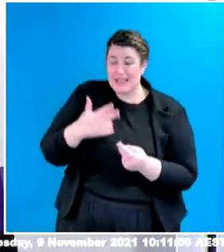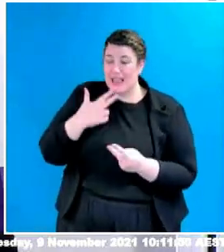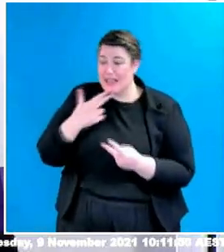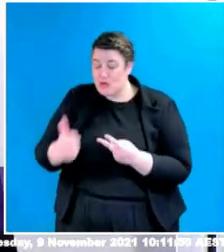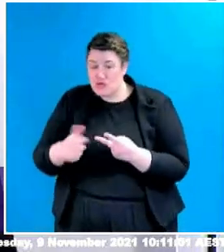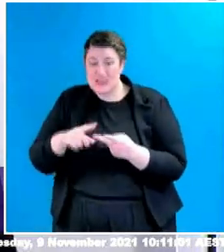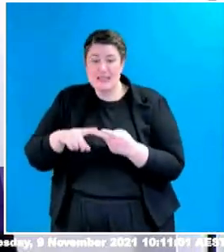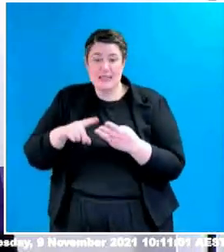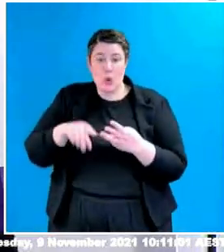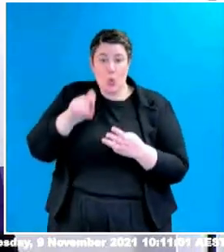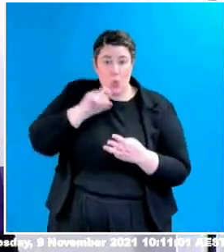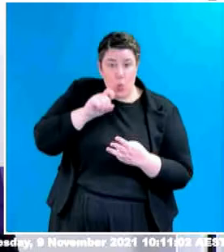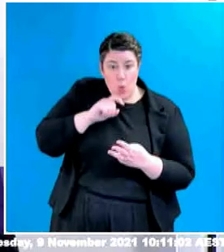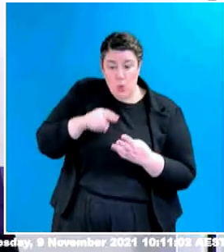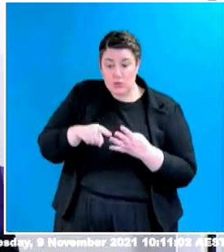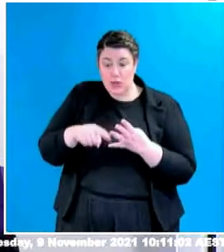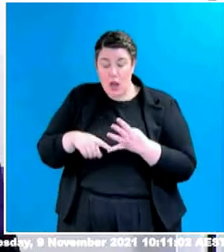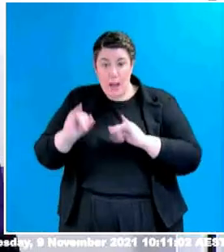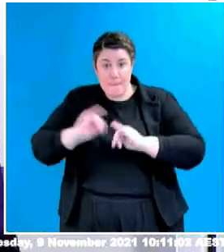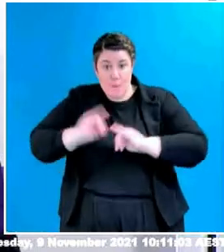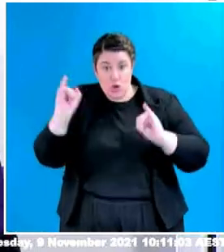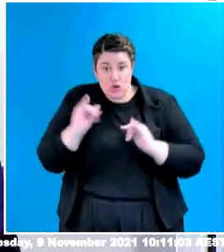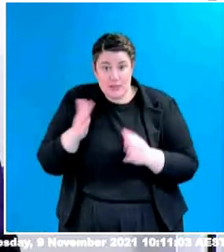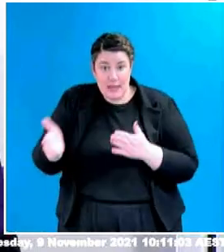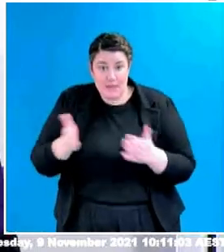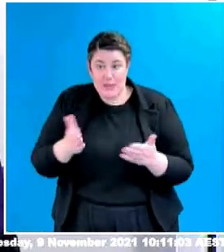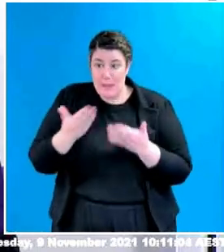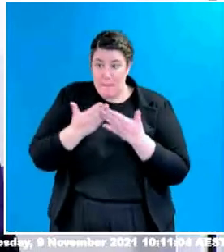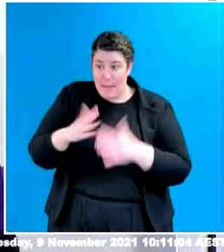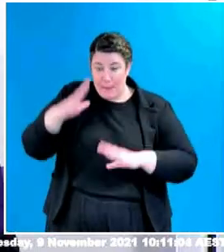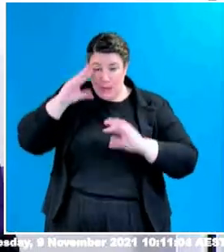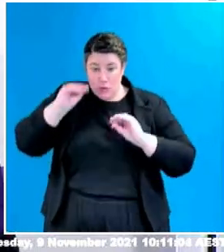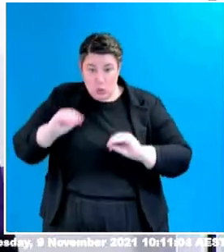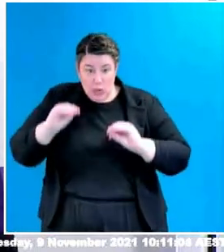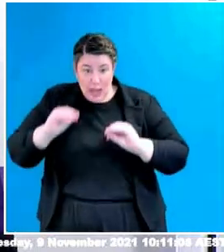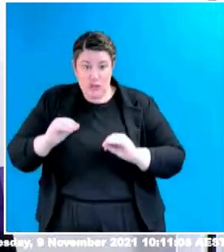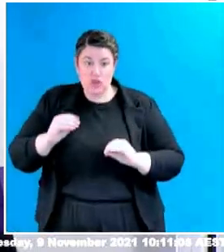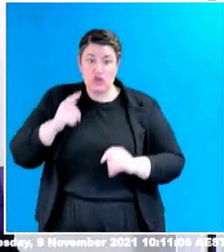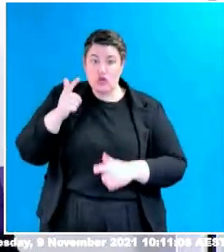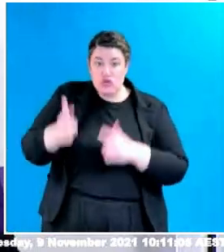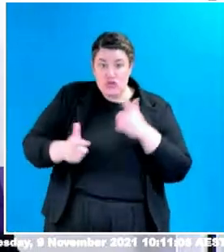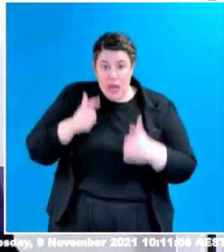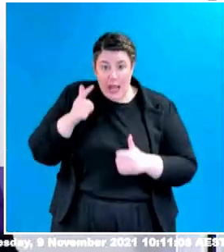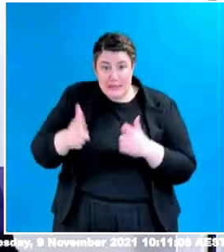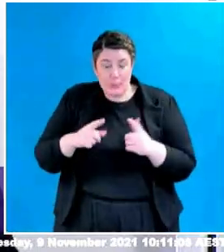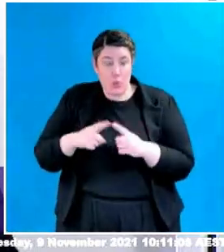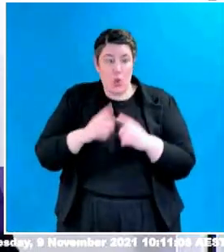emergency services, public health, public education, transport and housing.